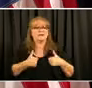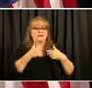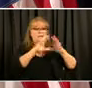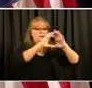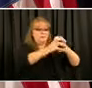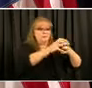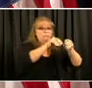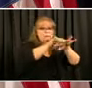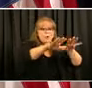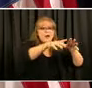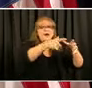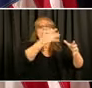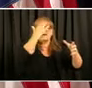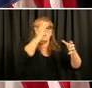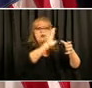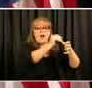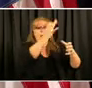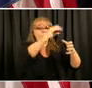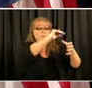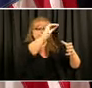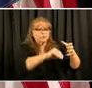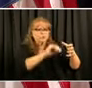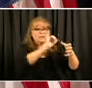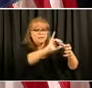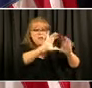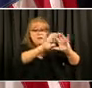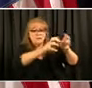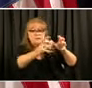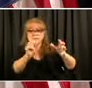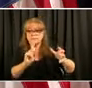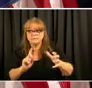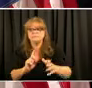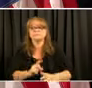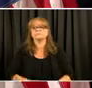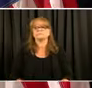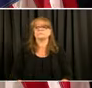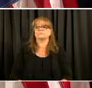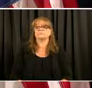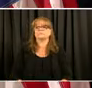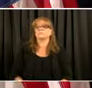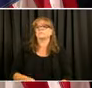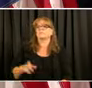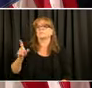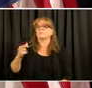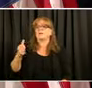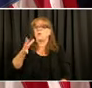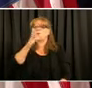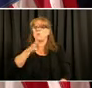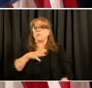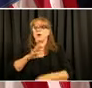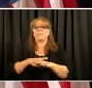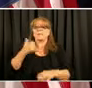hello this is meg wingater from the denver post i wanted to ask about so it seems like kind of a